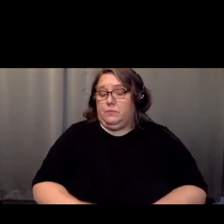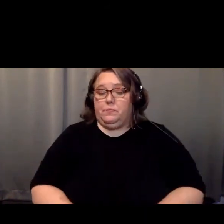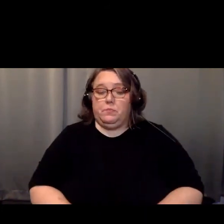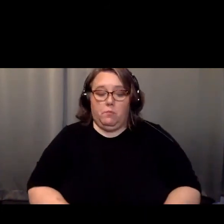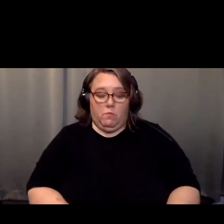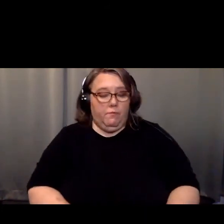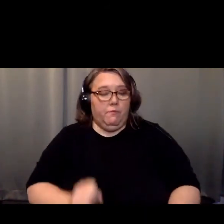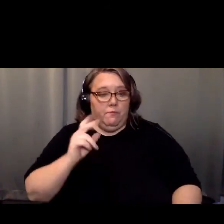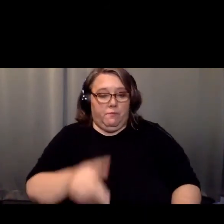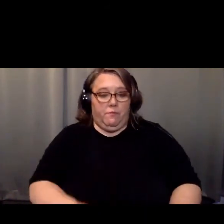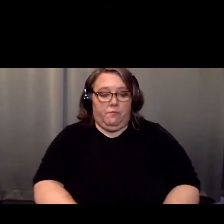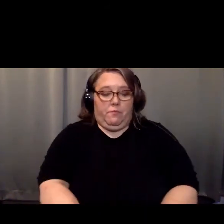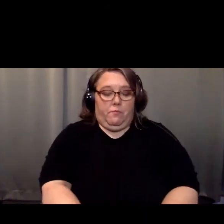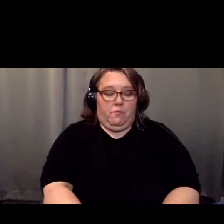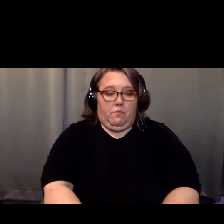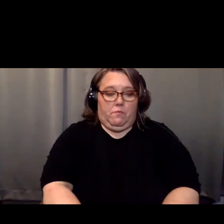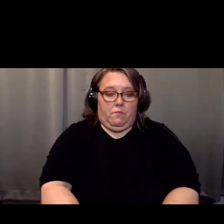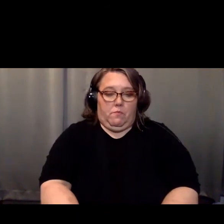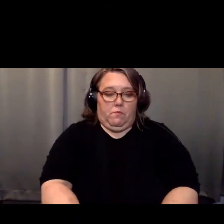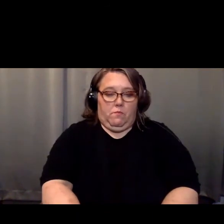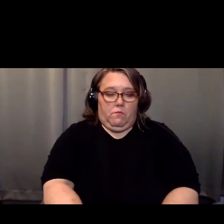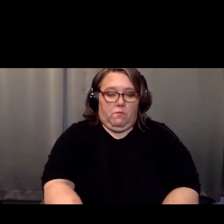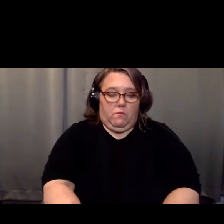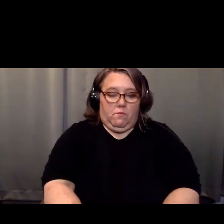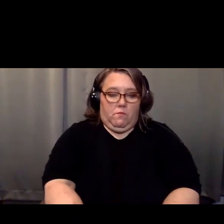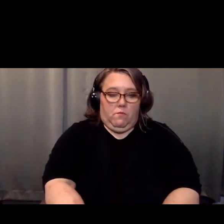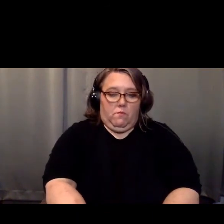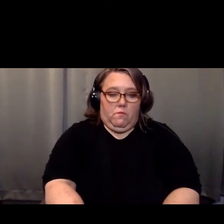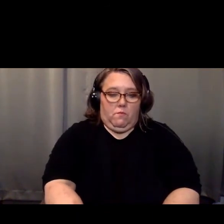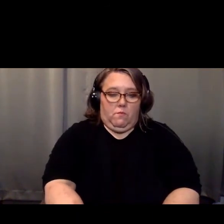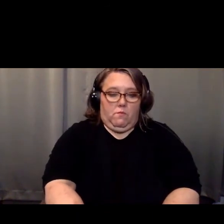[Angelica] All right, and we do have another question, is there a waiting list to get services?